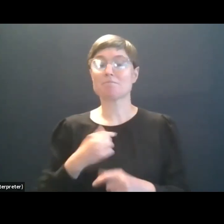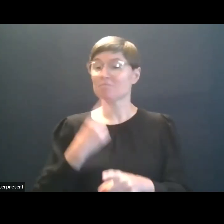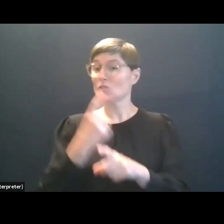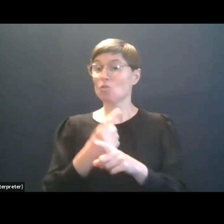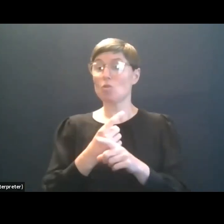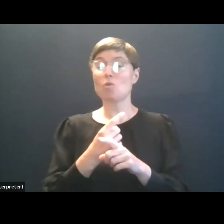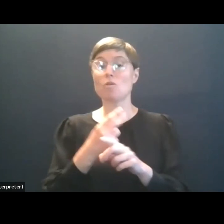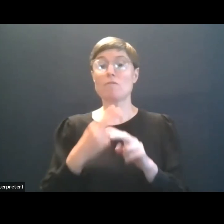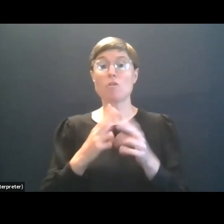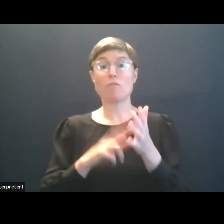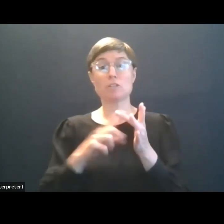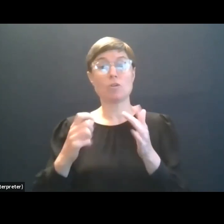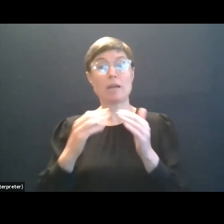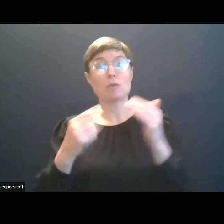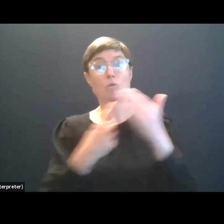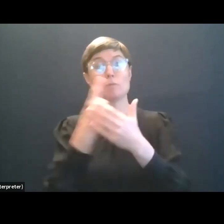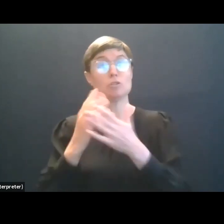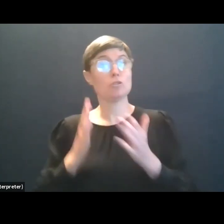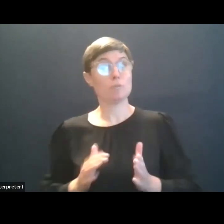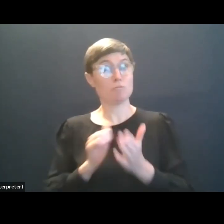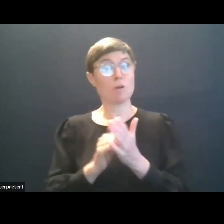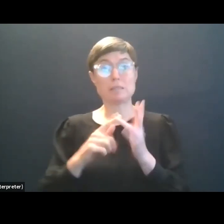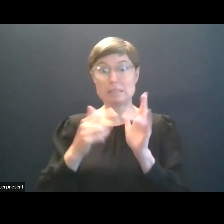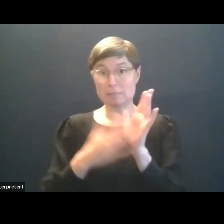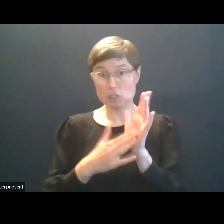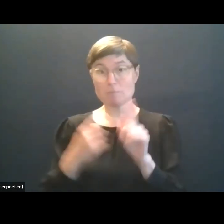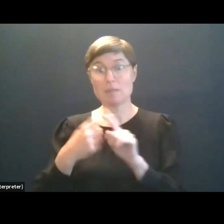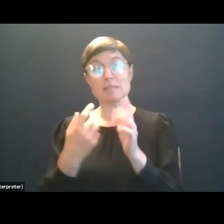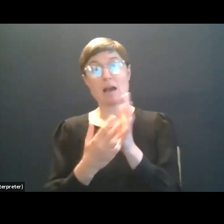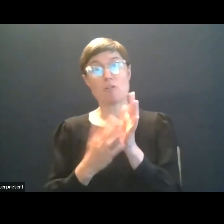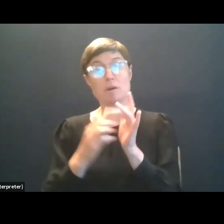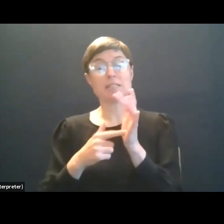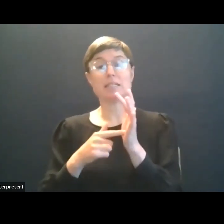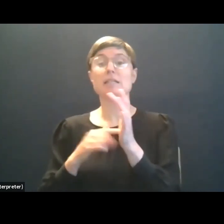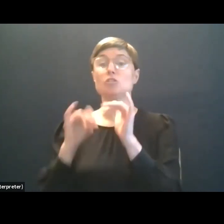Equal Opportunity and Human Rights Commission and RMIT Social Innovation Hub we wish you